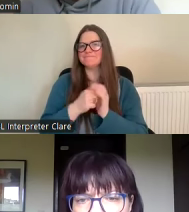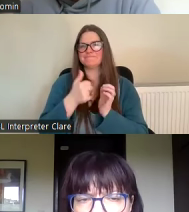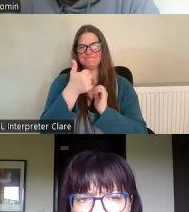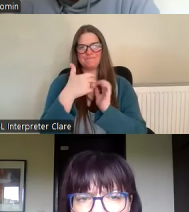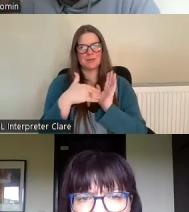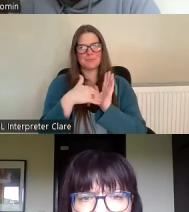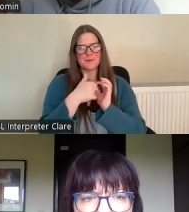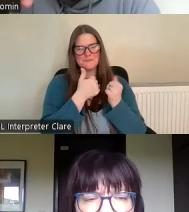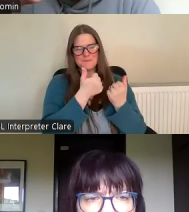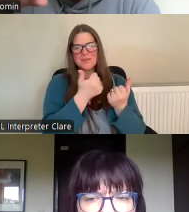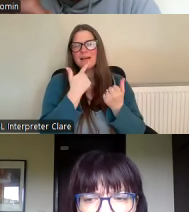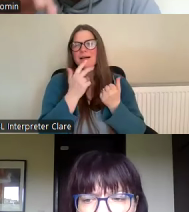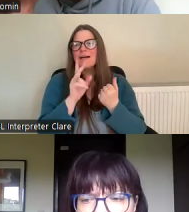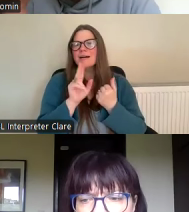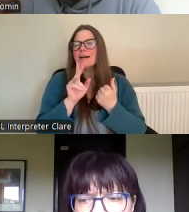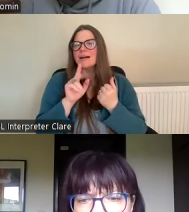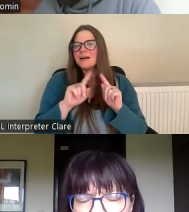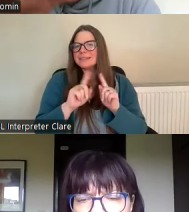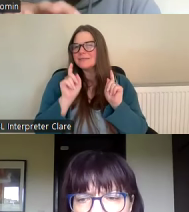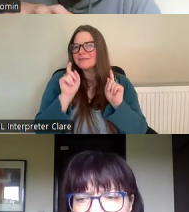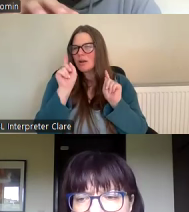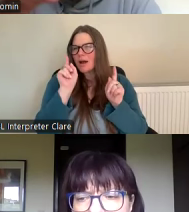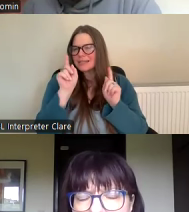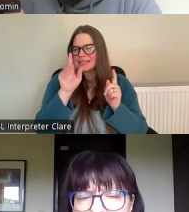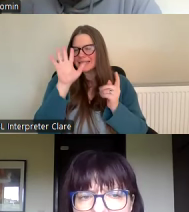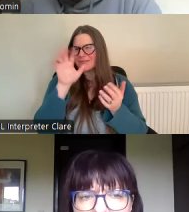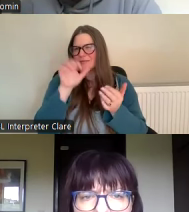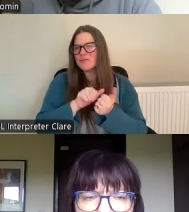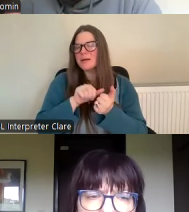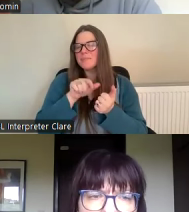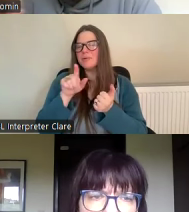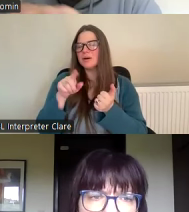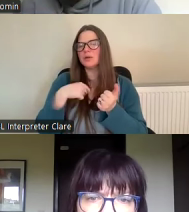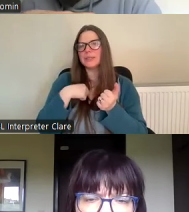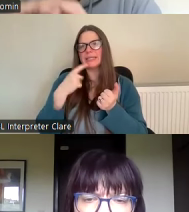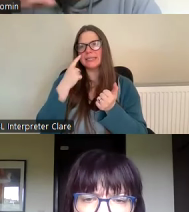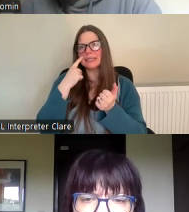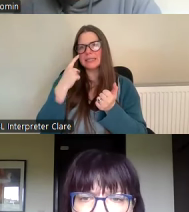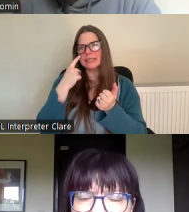that you can do. Like we looked at within one of the videos,